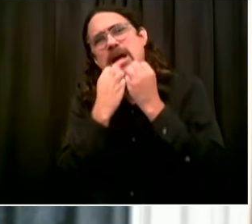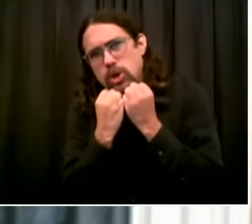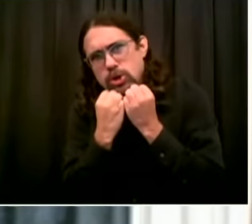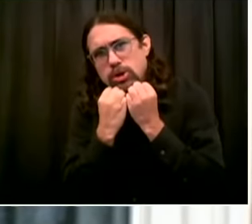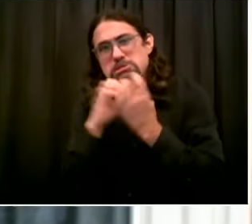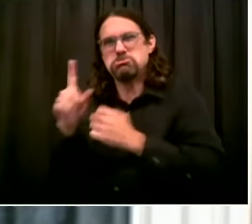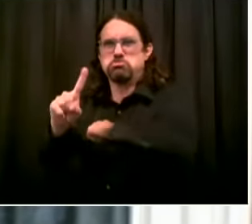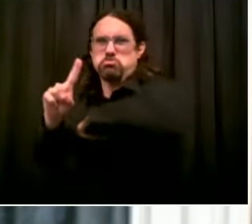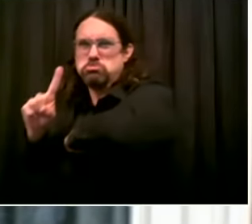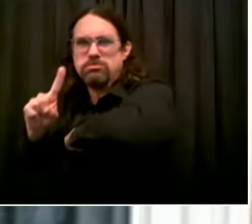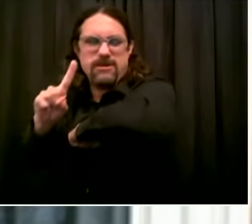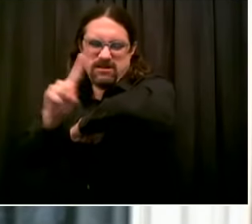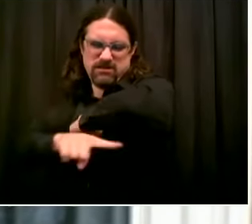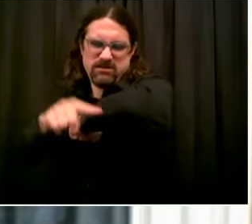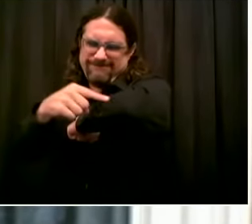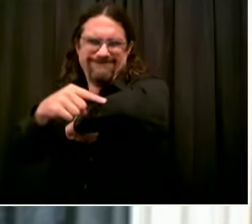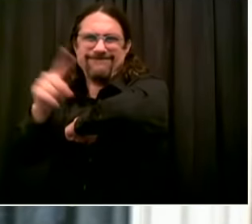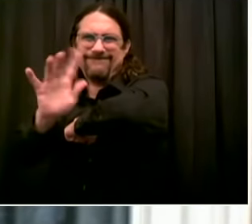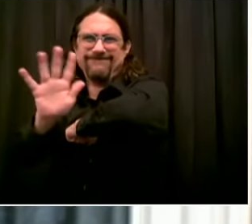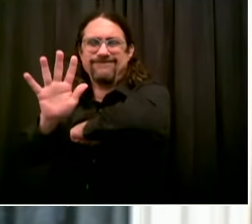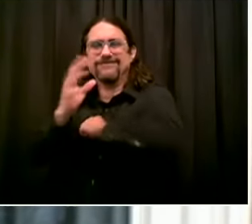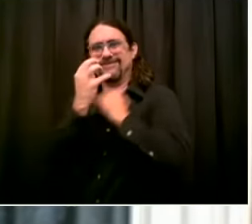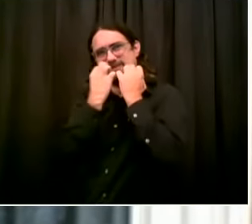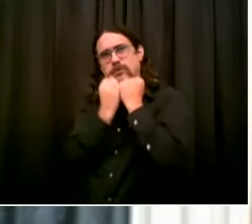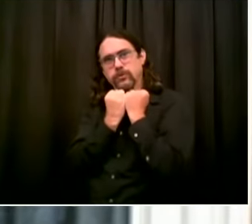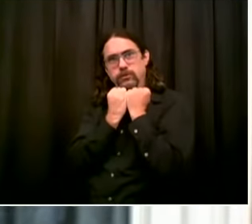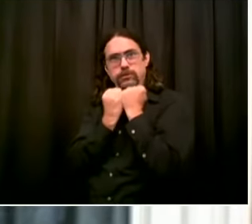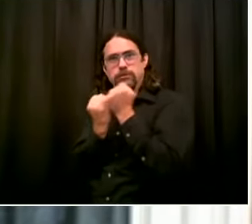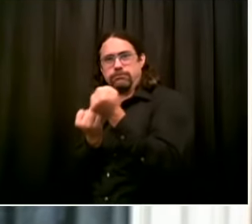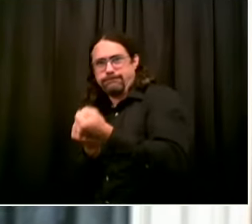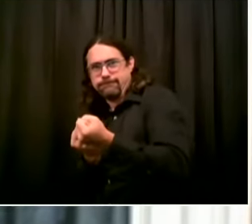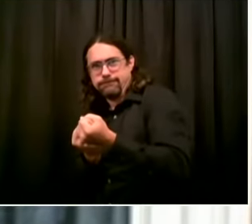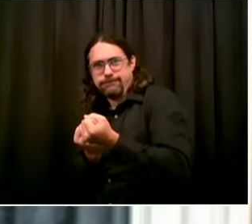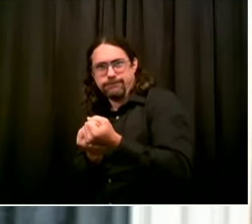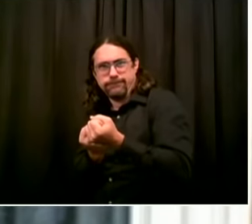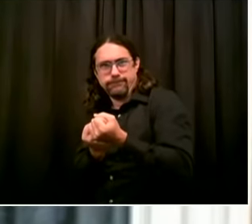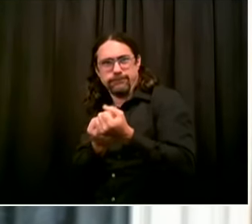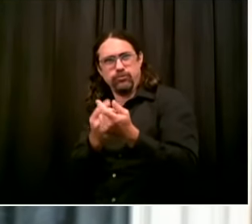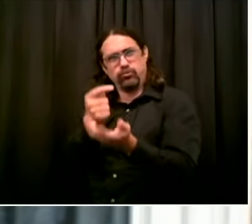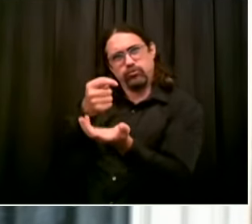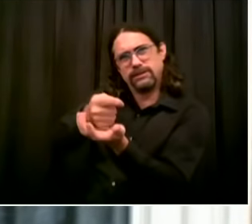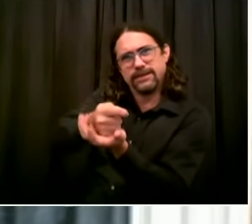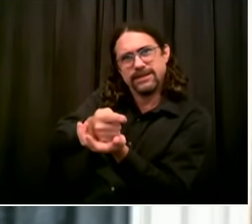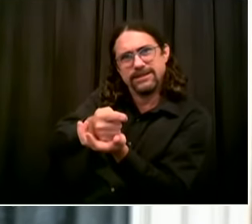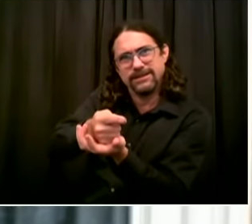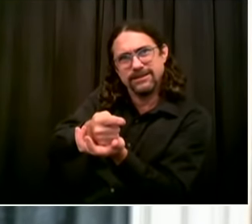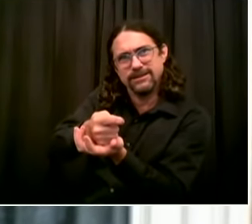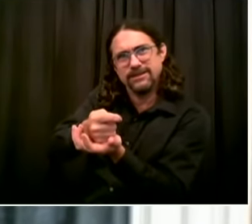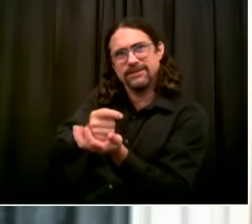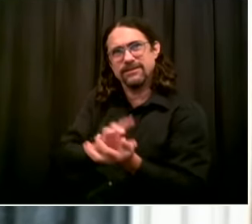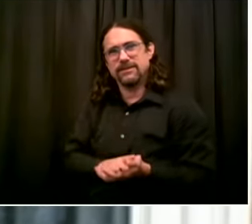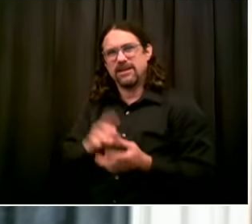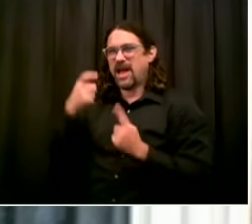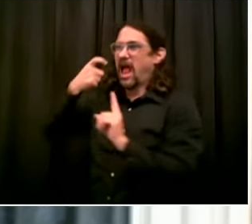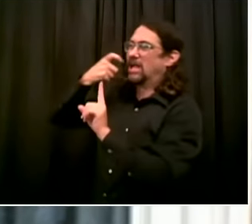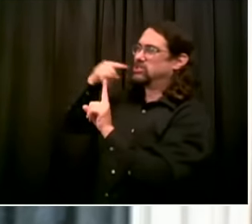WE CNANOT JUST LEAVE PEOPLE ON TH SETEERT. WE HAVE TO GET THEM THE HELP AND GET THEM TO WHERE THEY GET